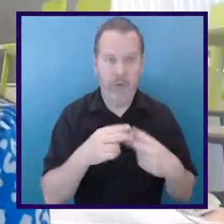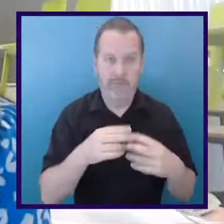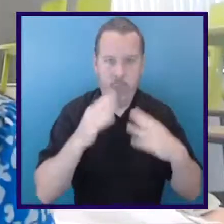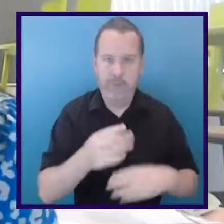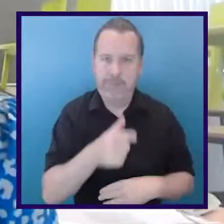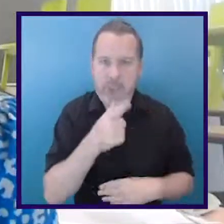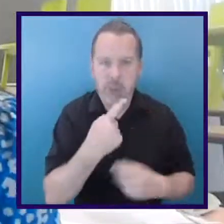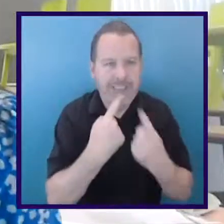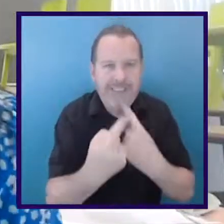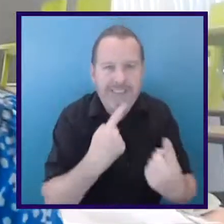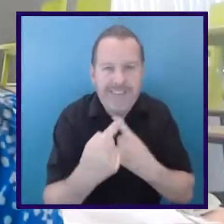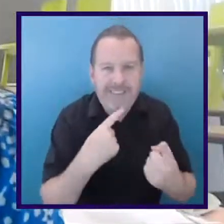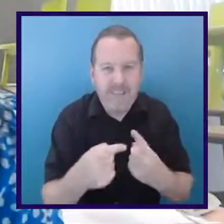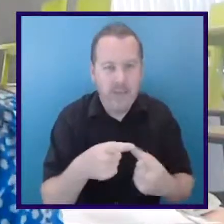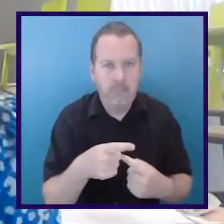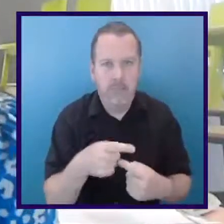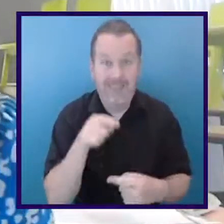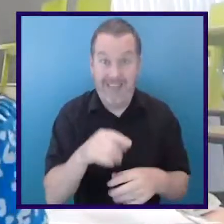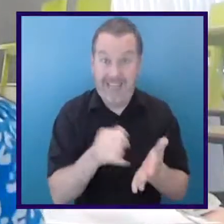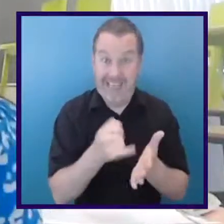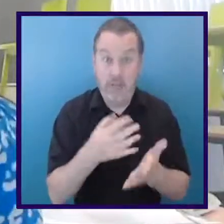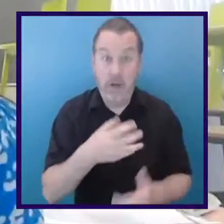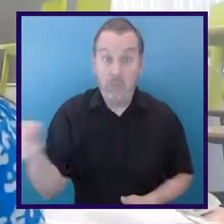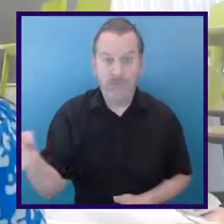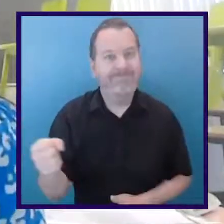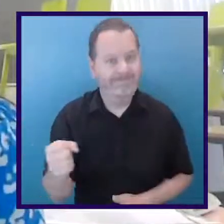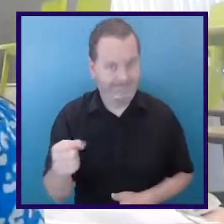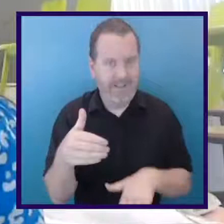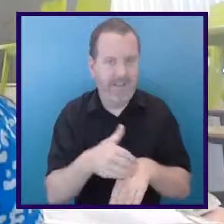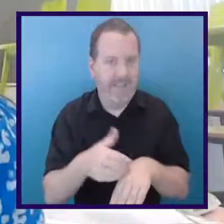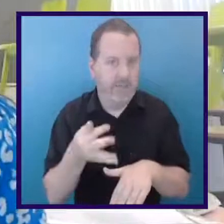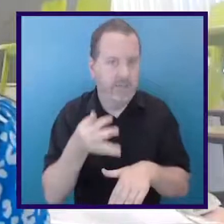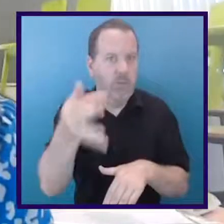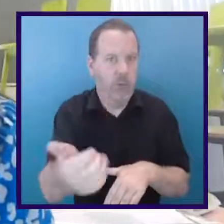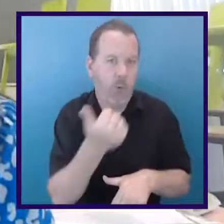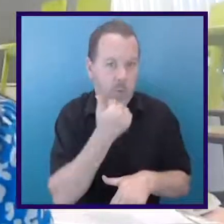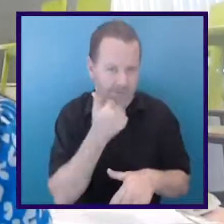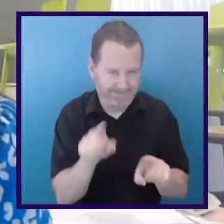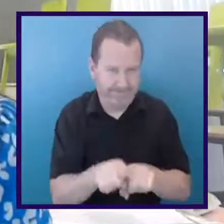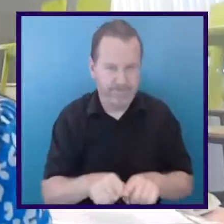And I would worry about the impact that that would have on numbers in the future as well.